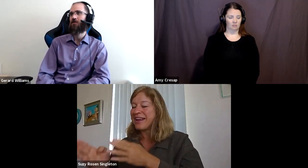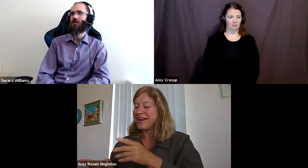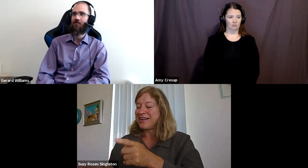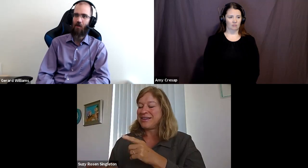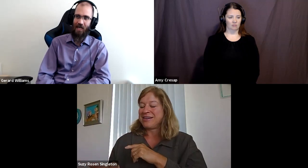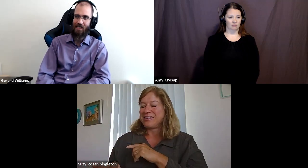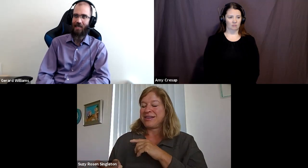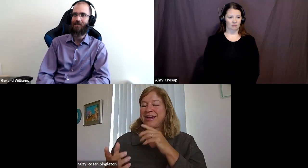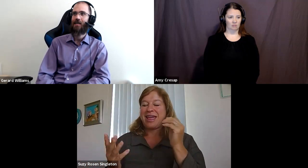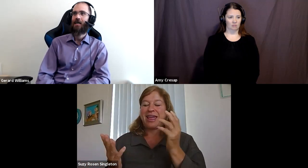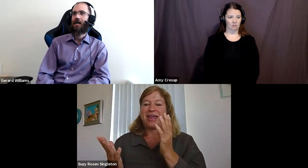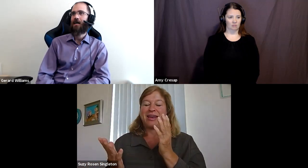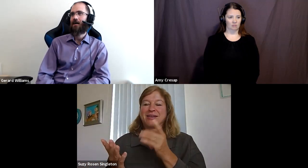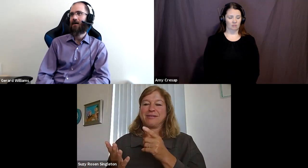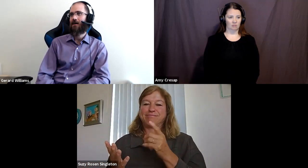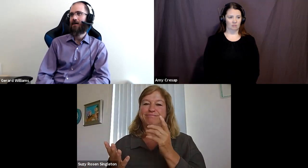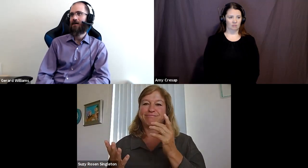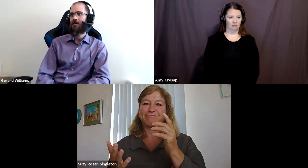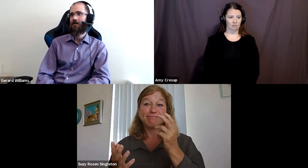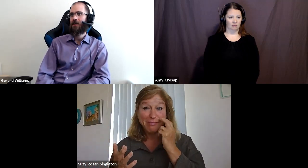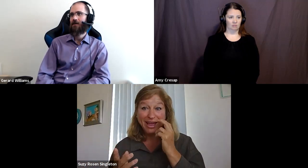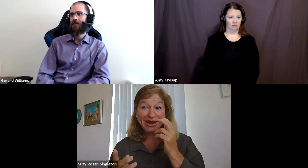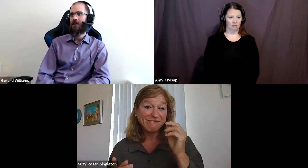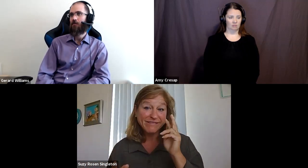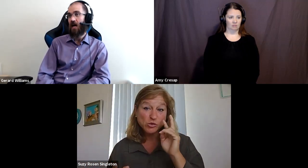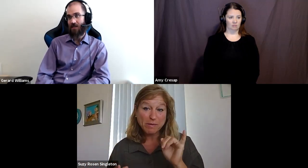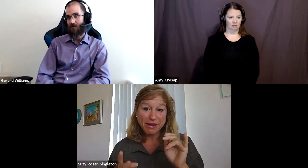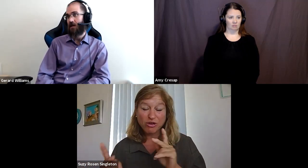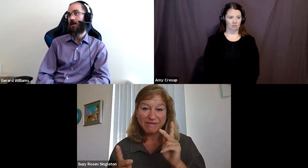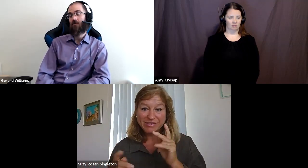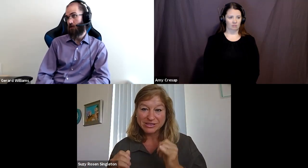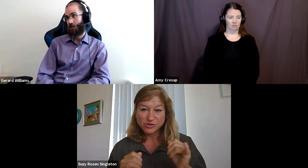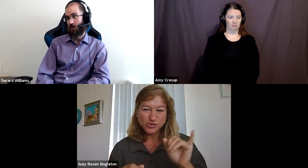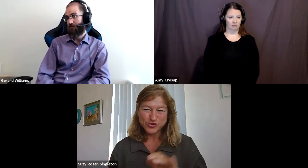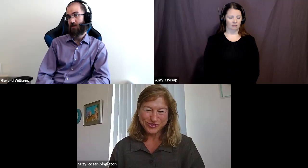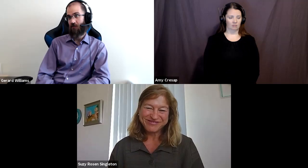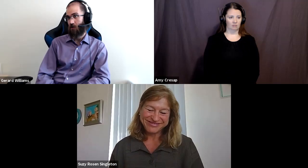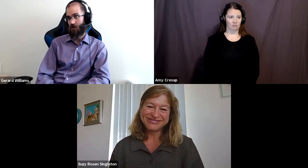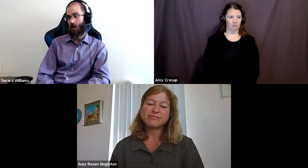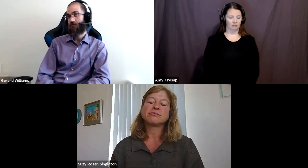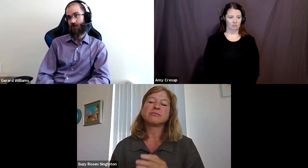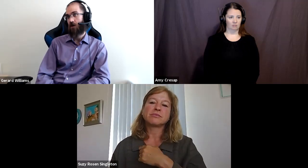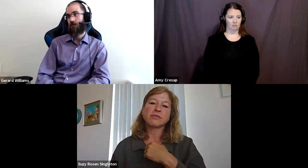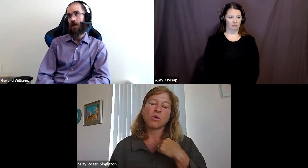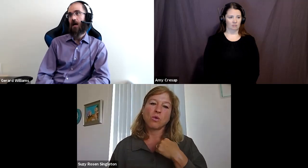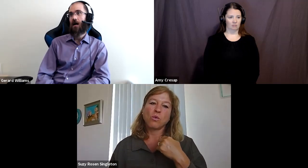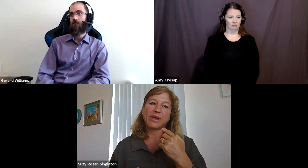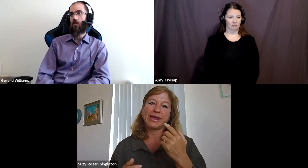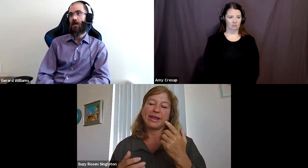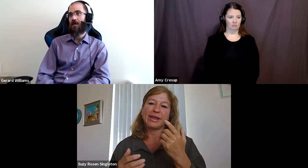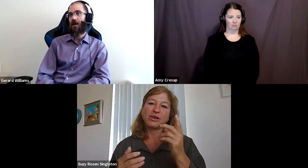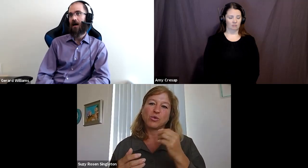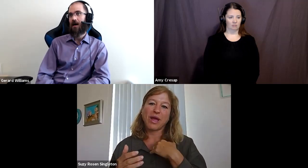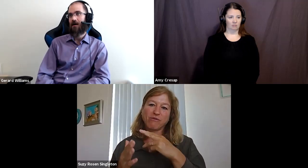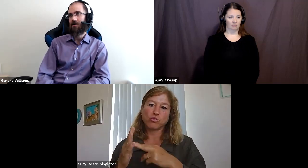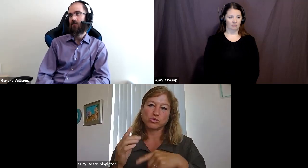who are deaf-blind. -- blind, visually impaired folks as well.